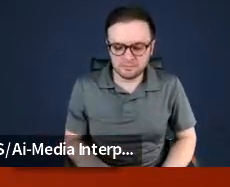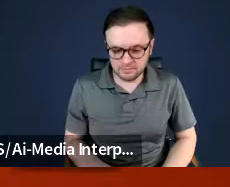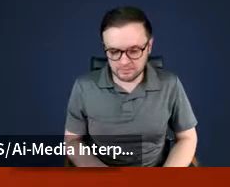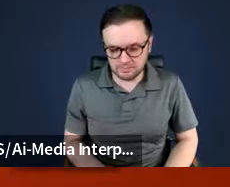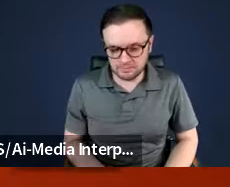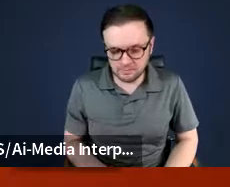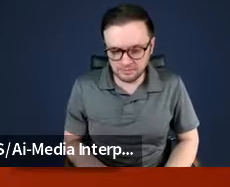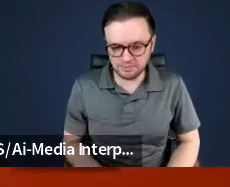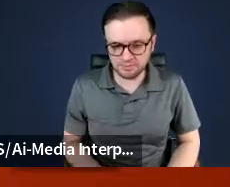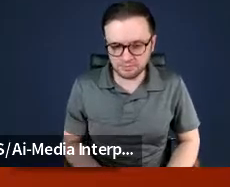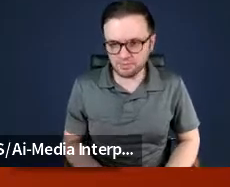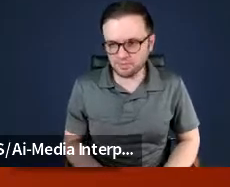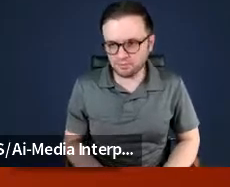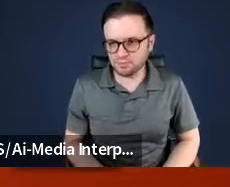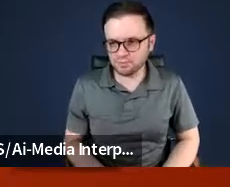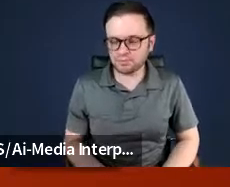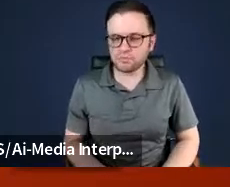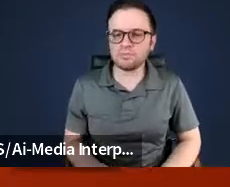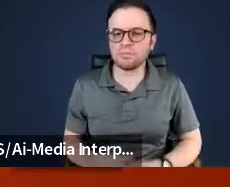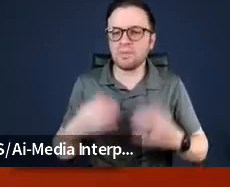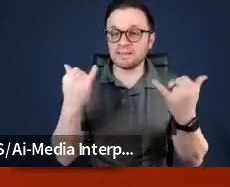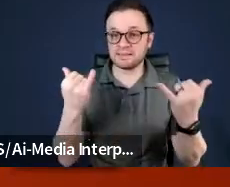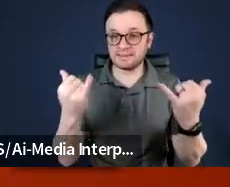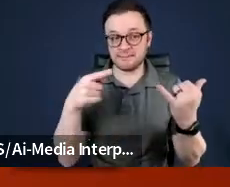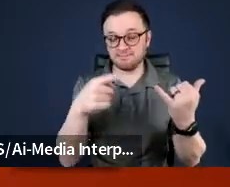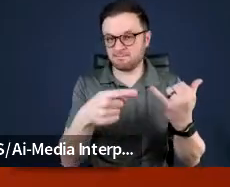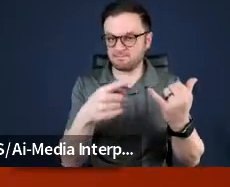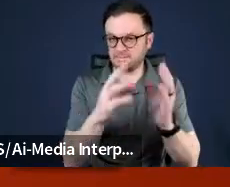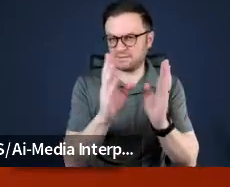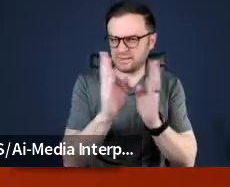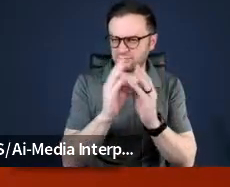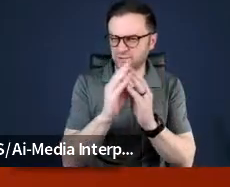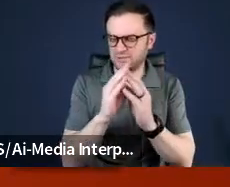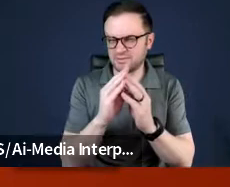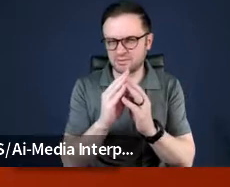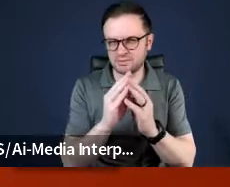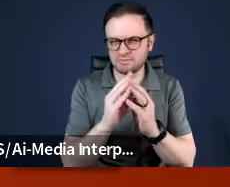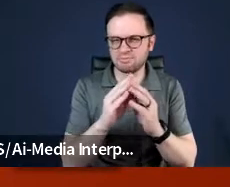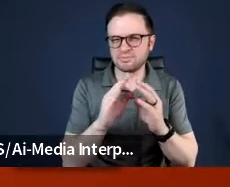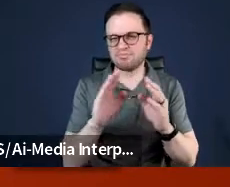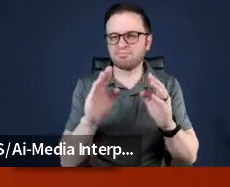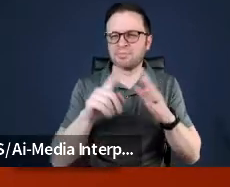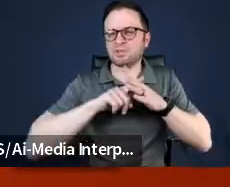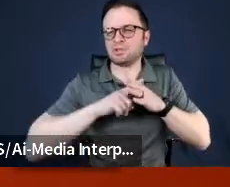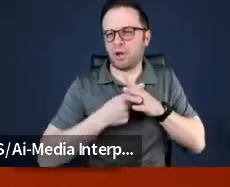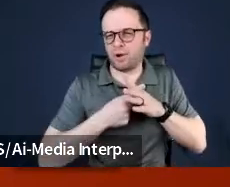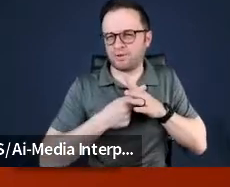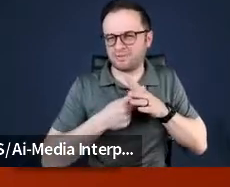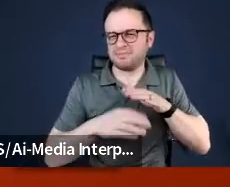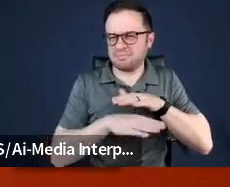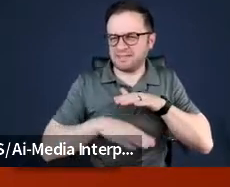Any more questions? That was a great question. Today's session was definitely